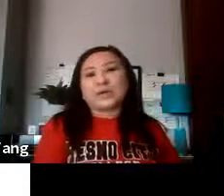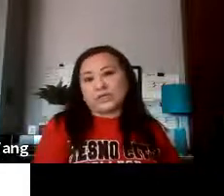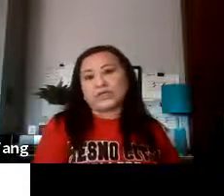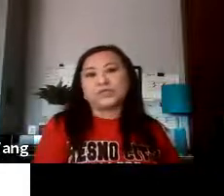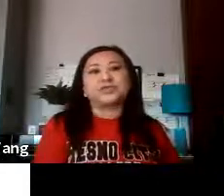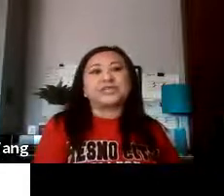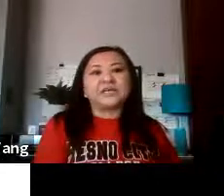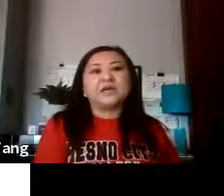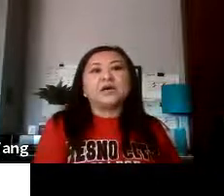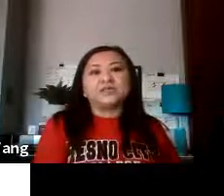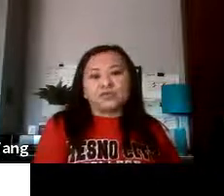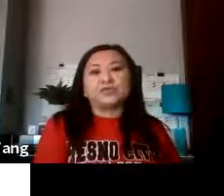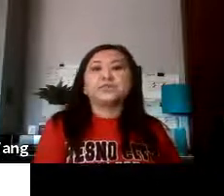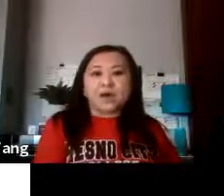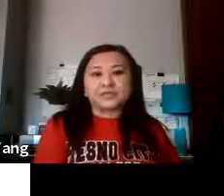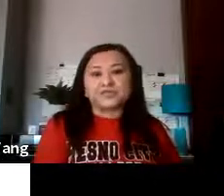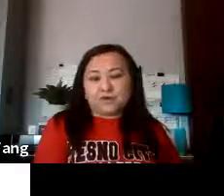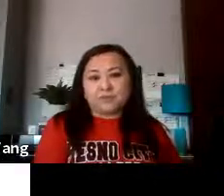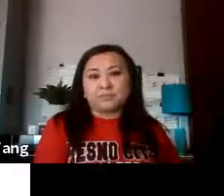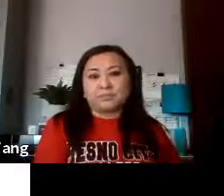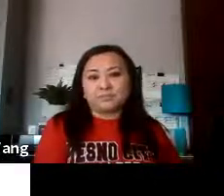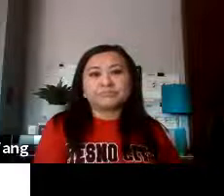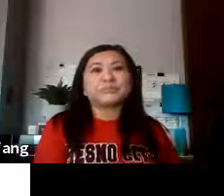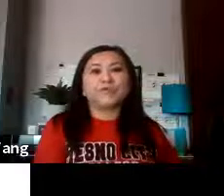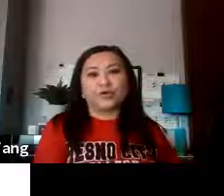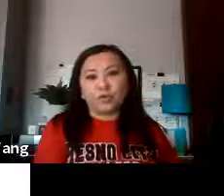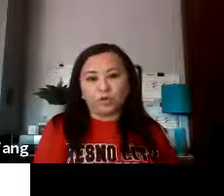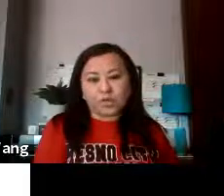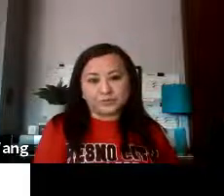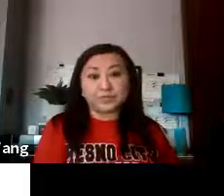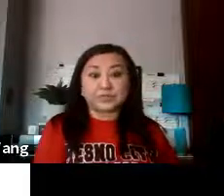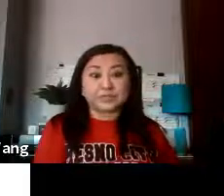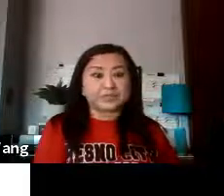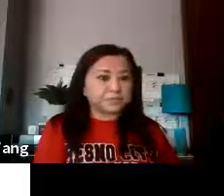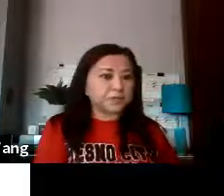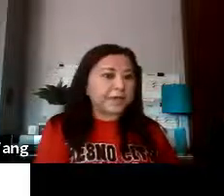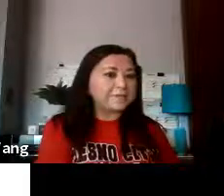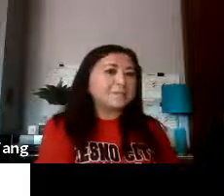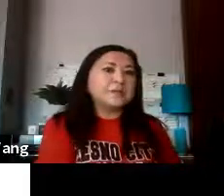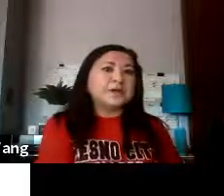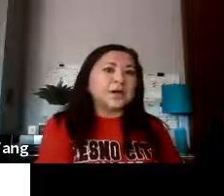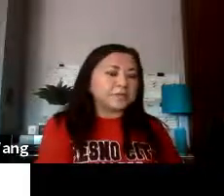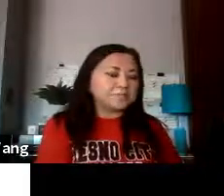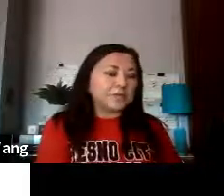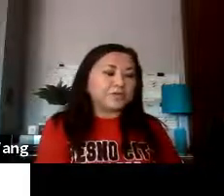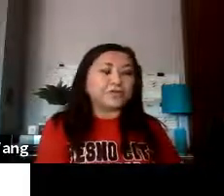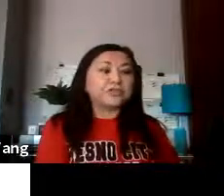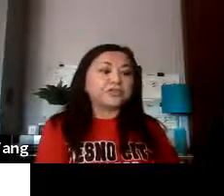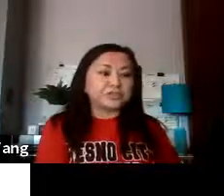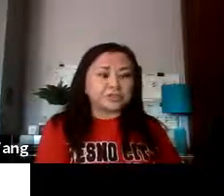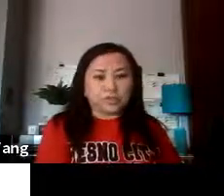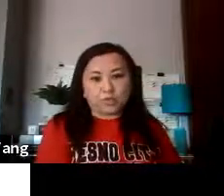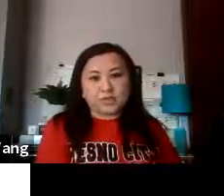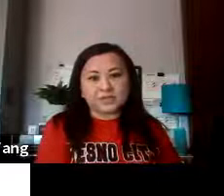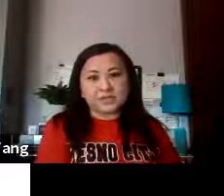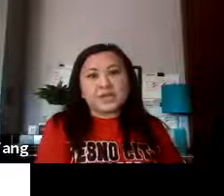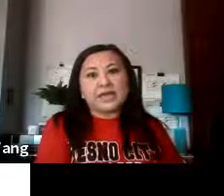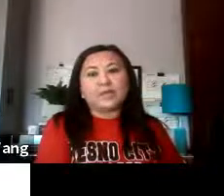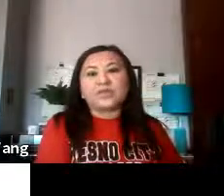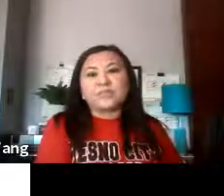the right questions, you'll get a different response from vulnerable students, okay? refer students to the programs. And one of